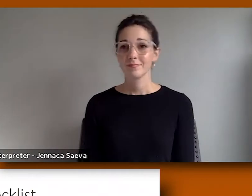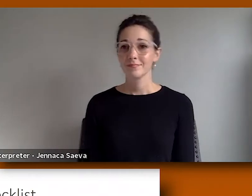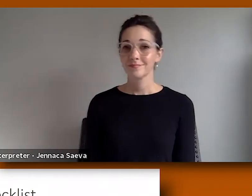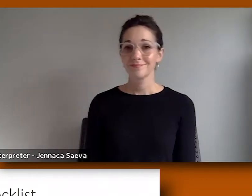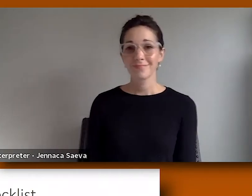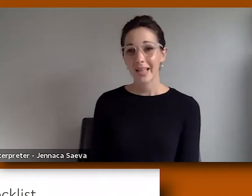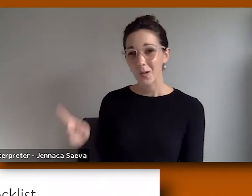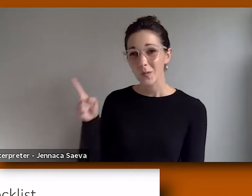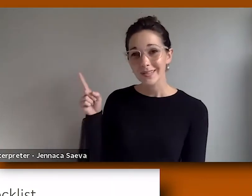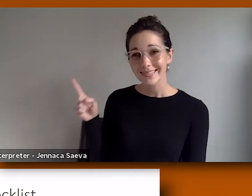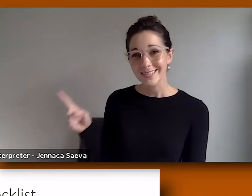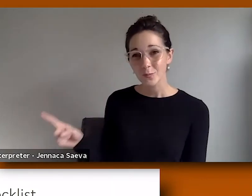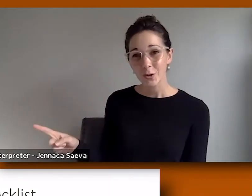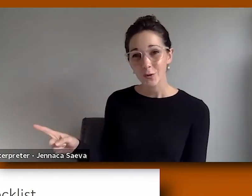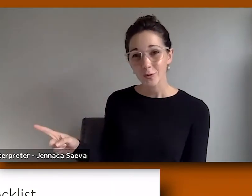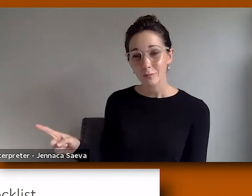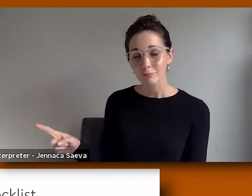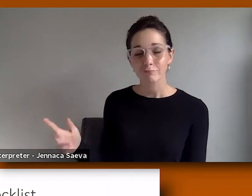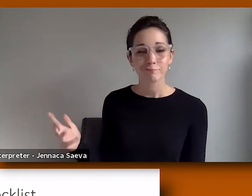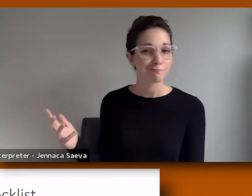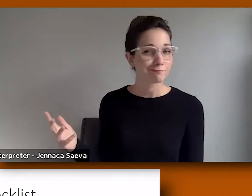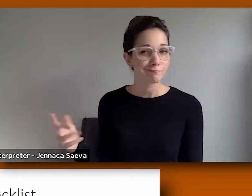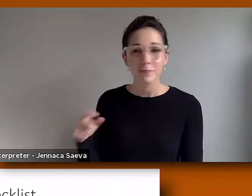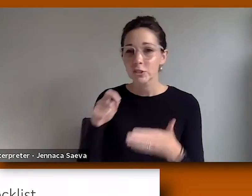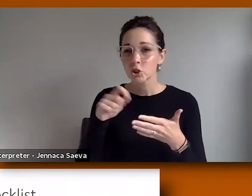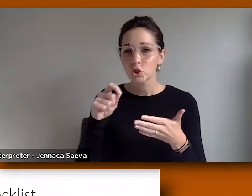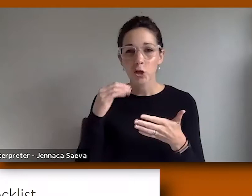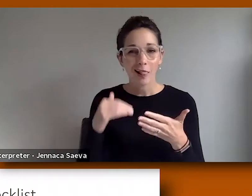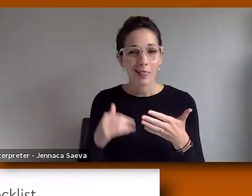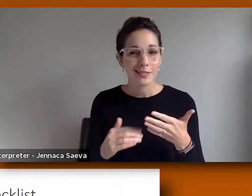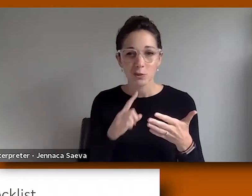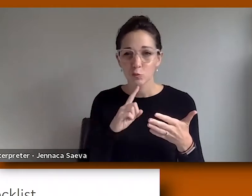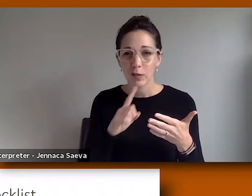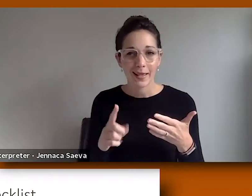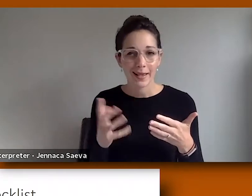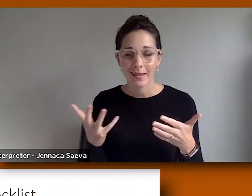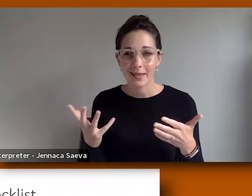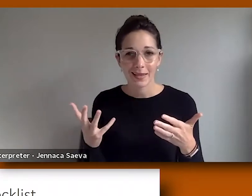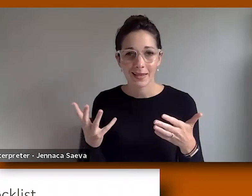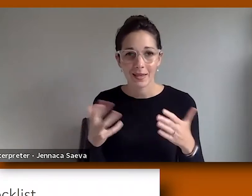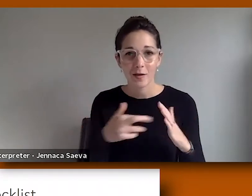This is just a simple checklist to kind of show the different roles